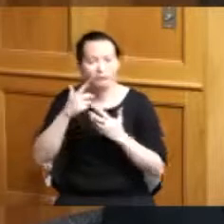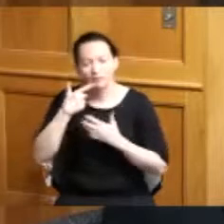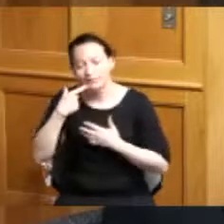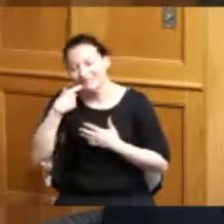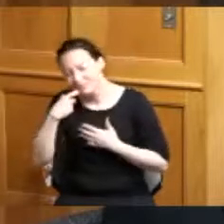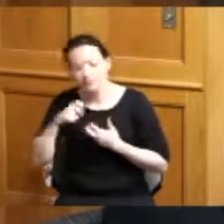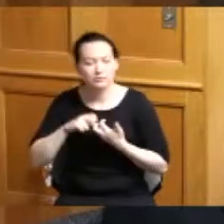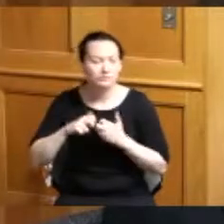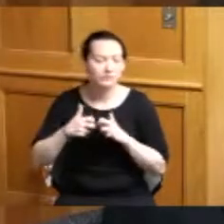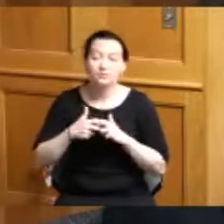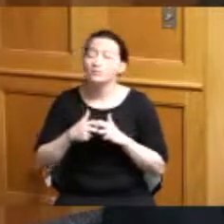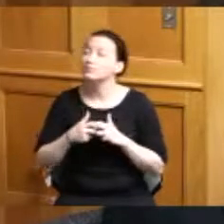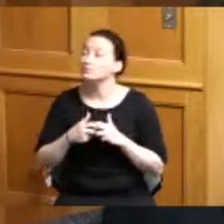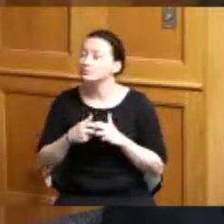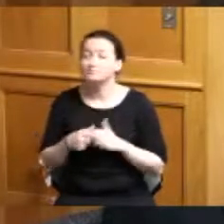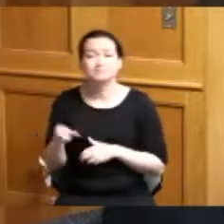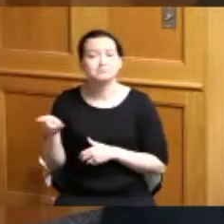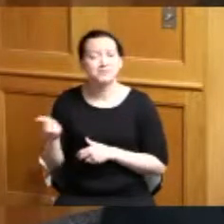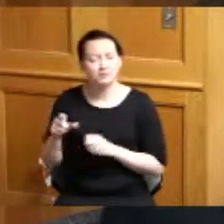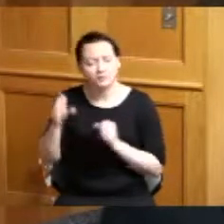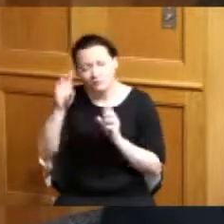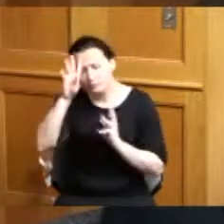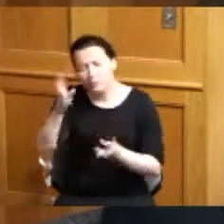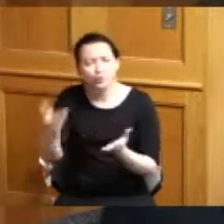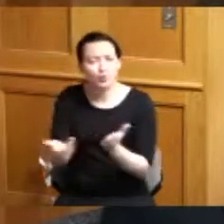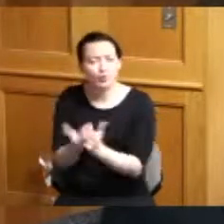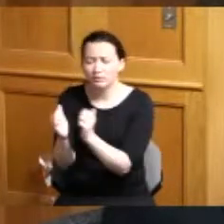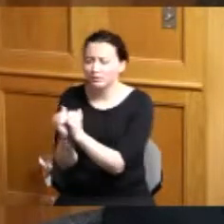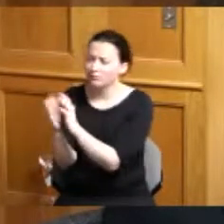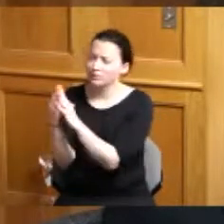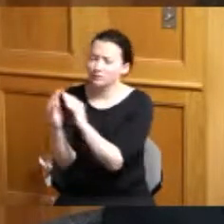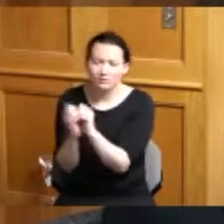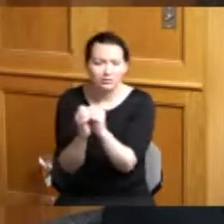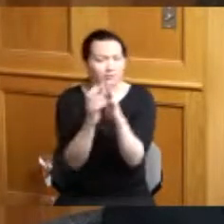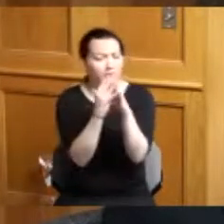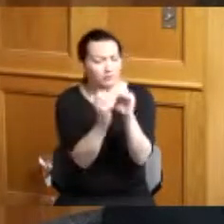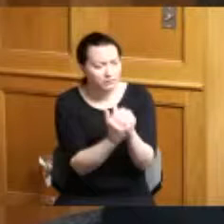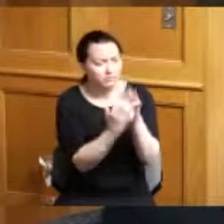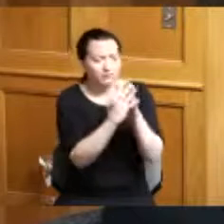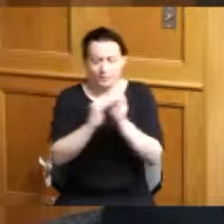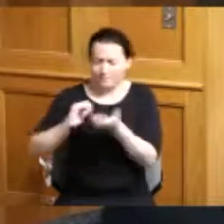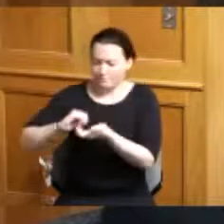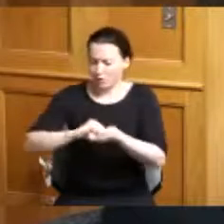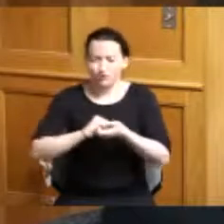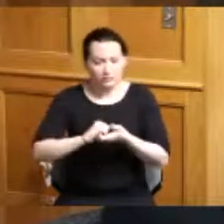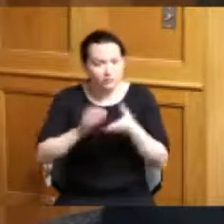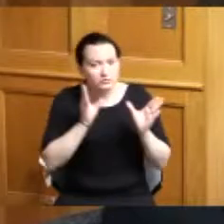and whereas Patrick you crafted new collaborations and Partnerships strategically investing scarce